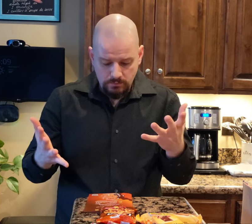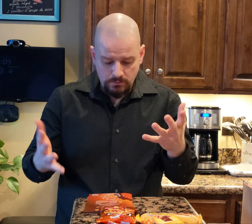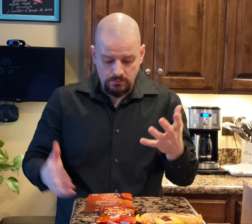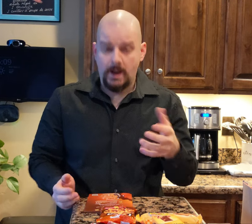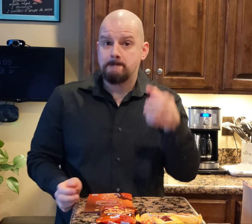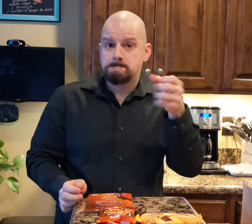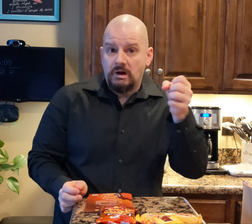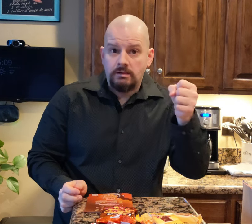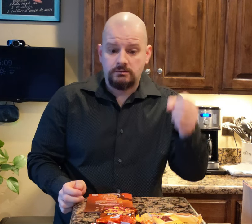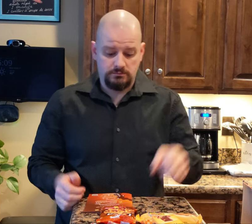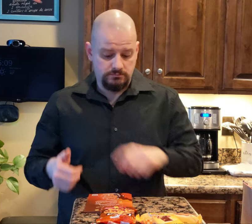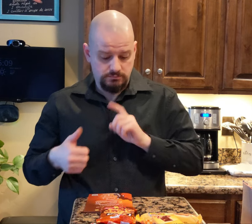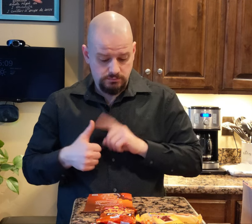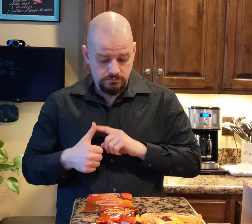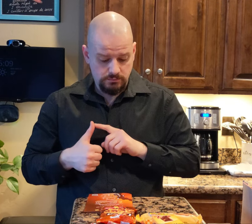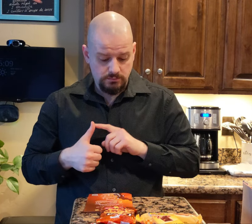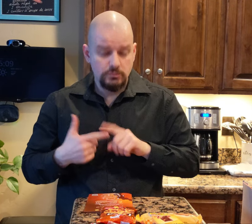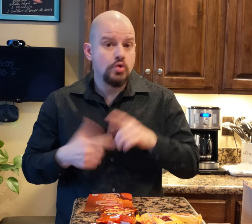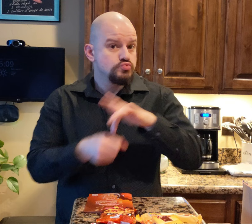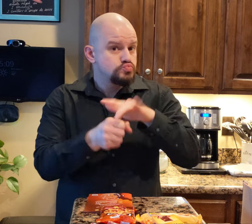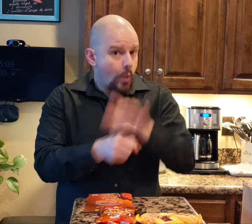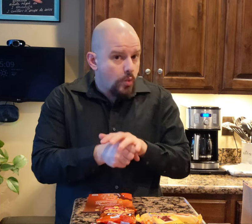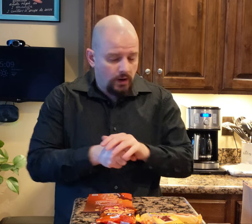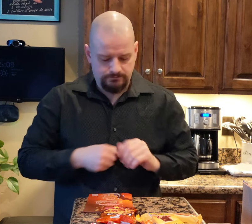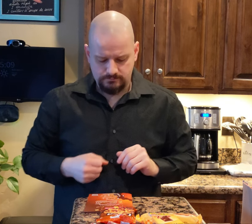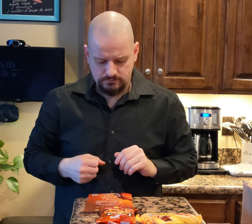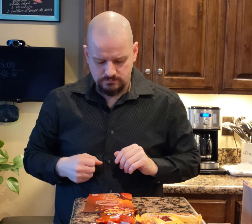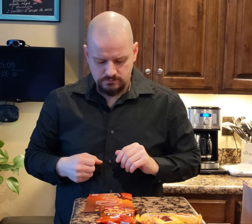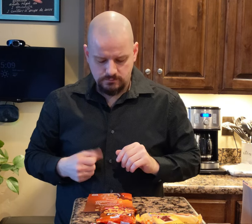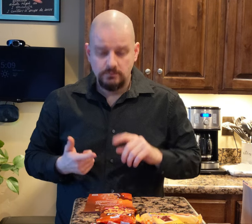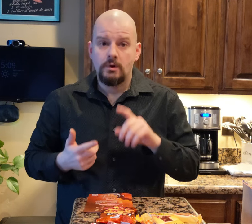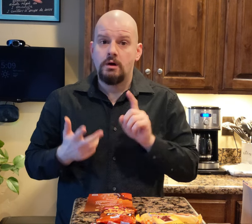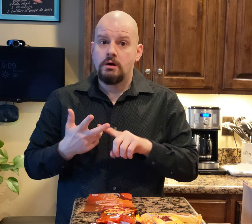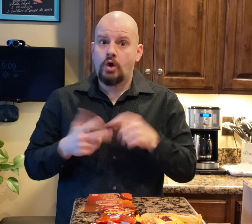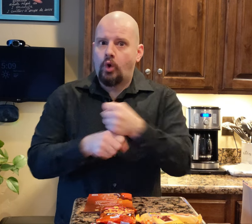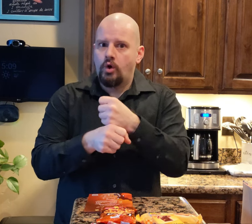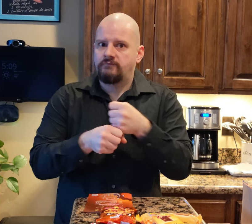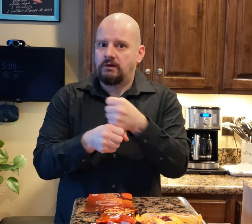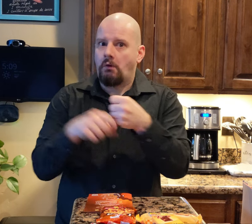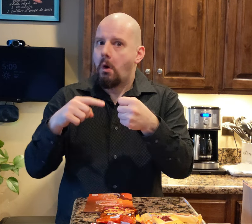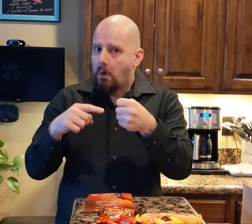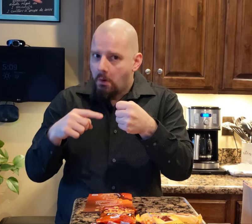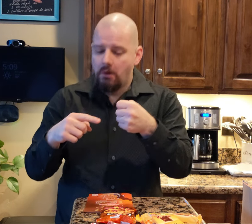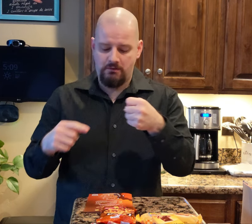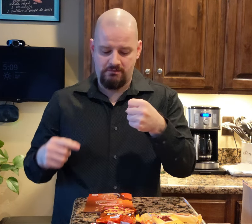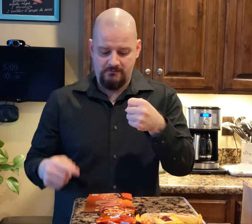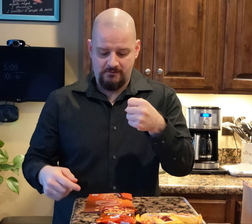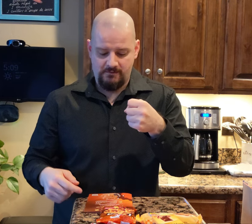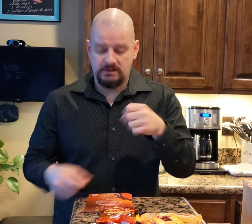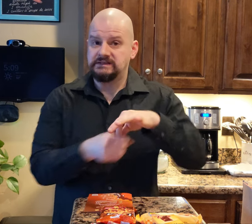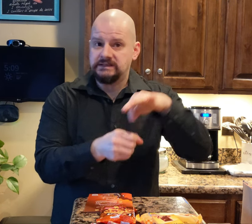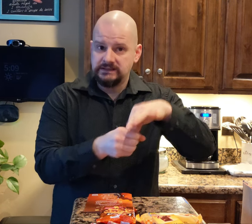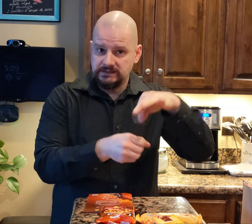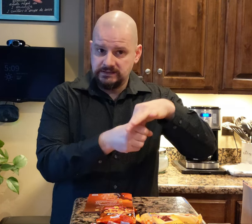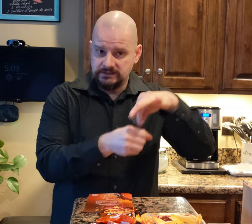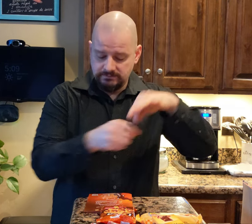milk, soda, coffee ... Ooh! Tea,